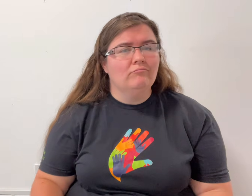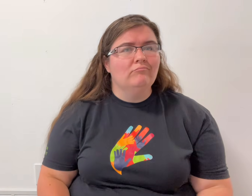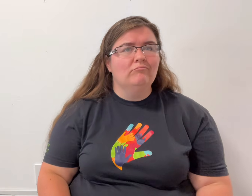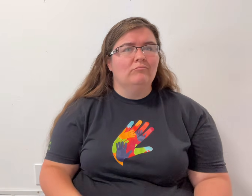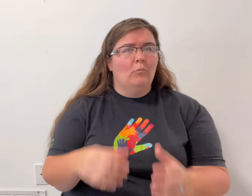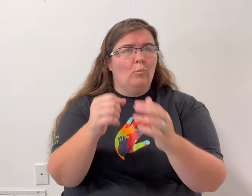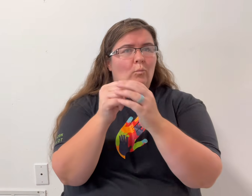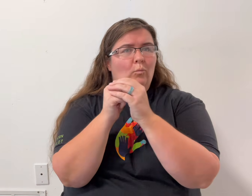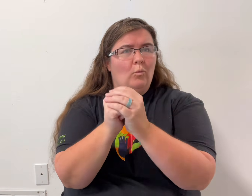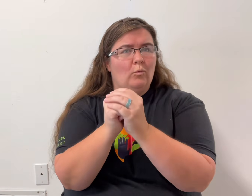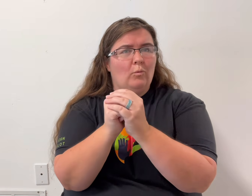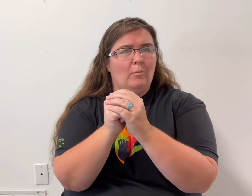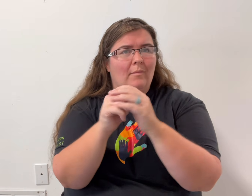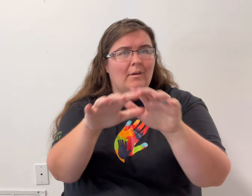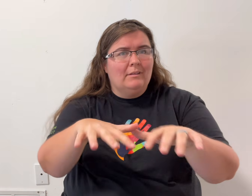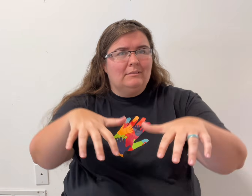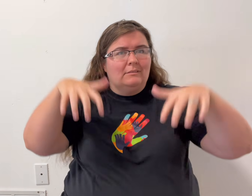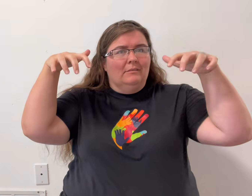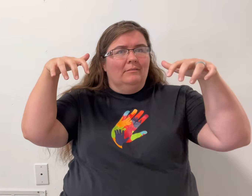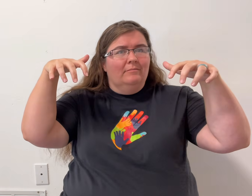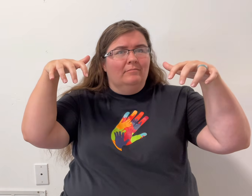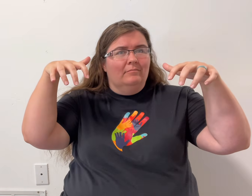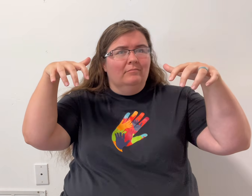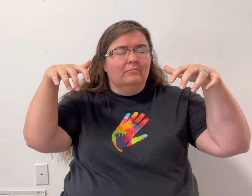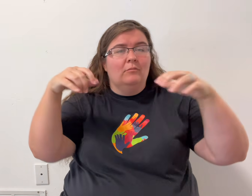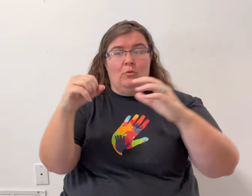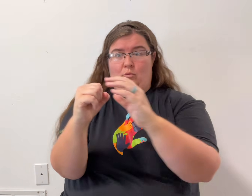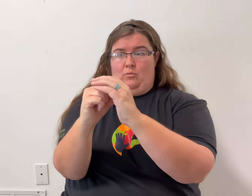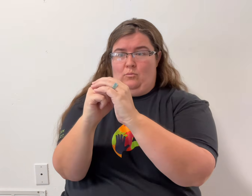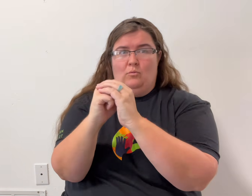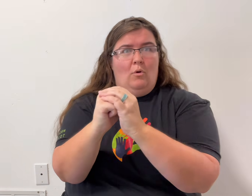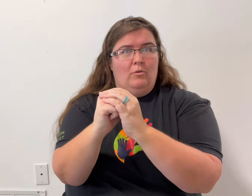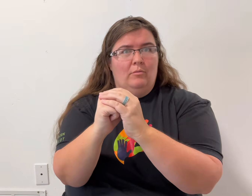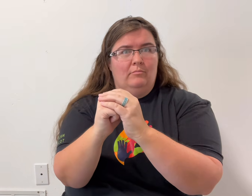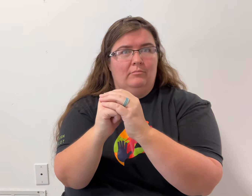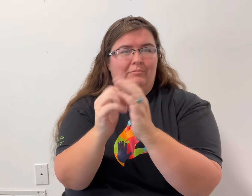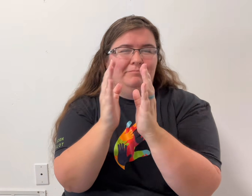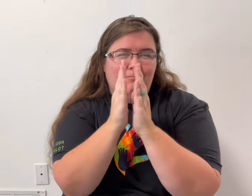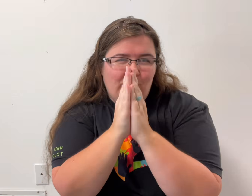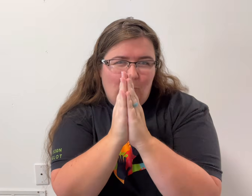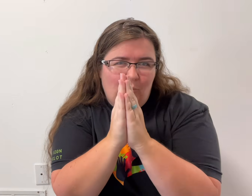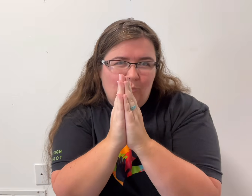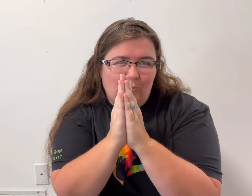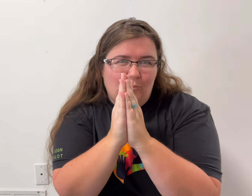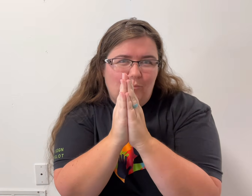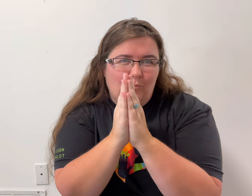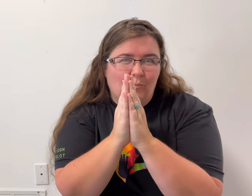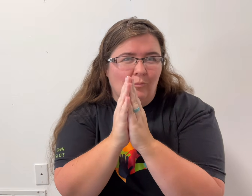[PLACE] WORSHIP (like prayer)